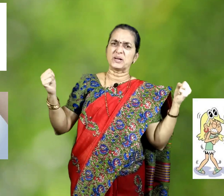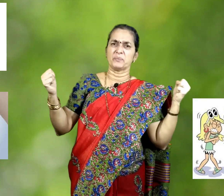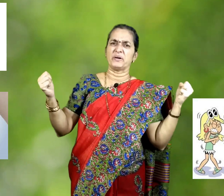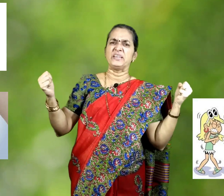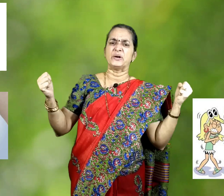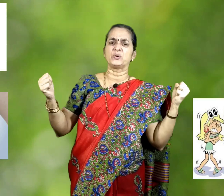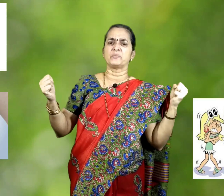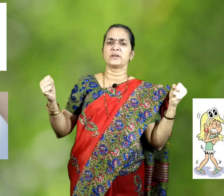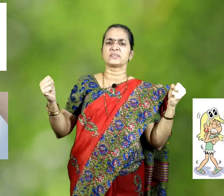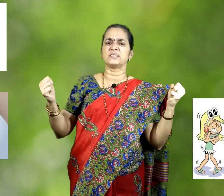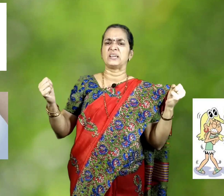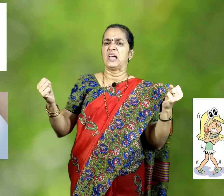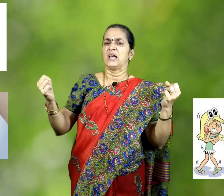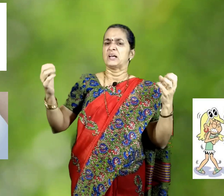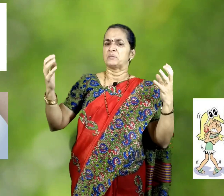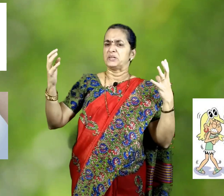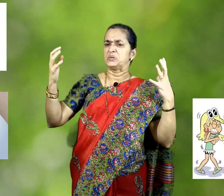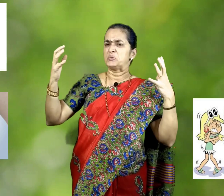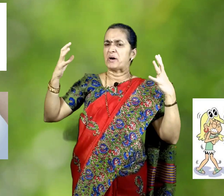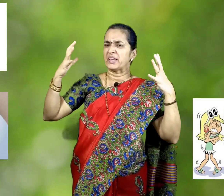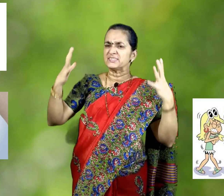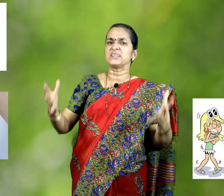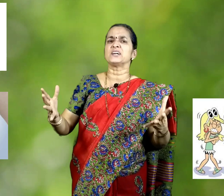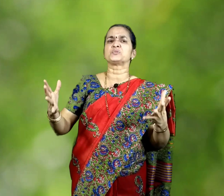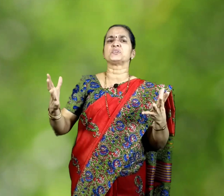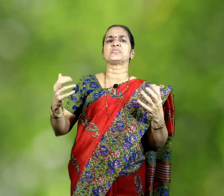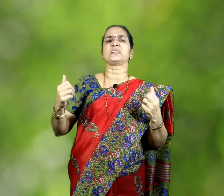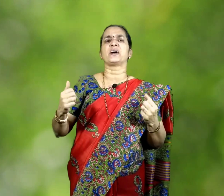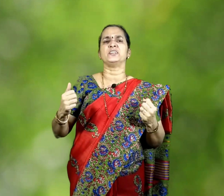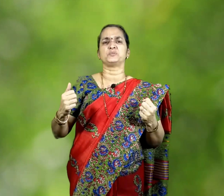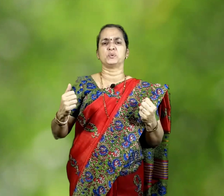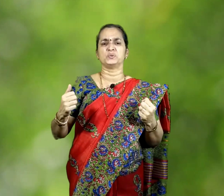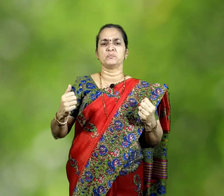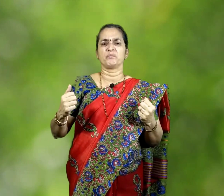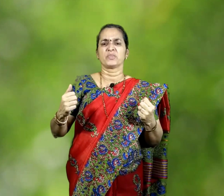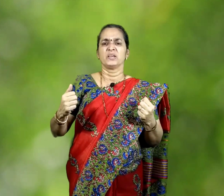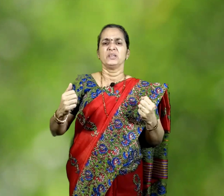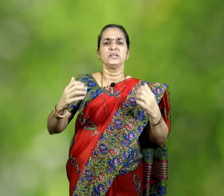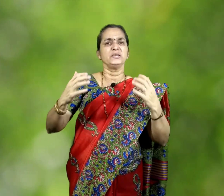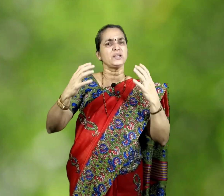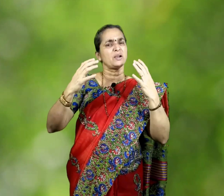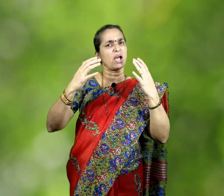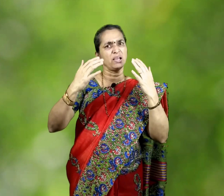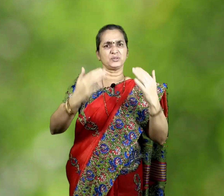Muscle cramps , shivering and confusion